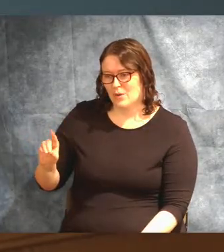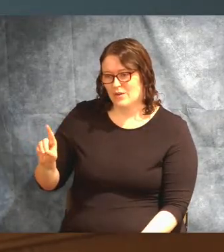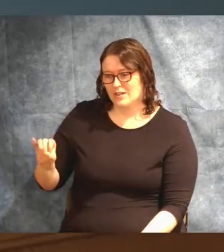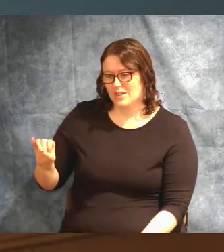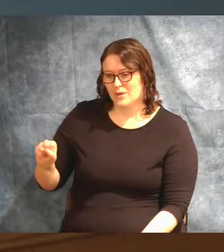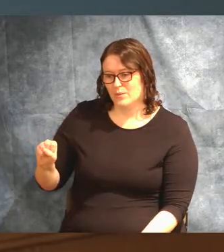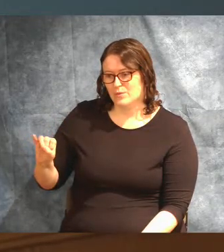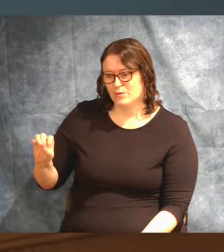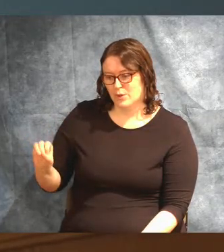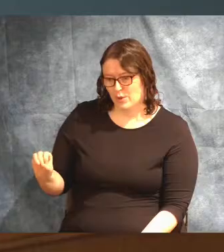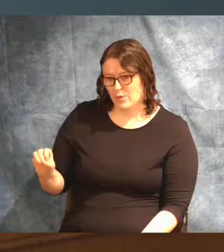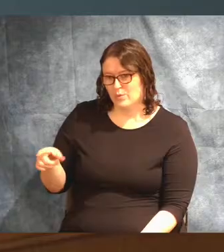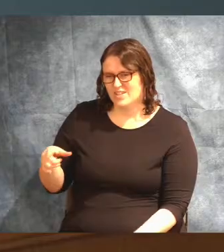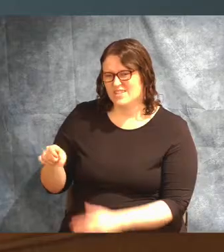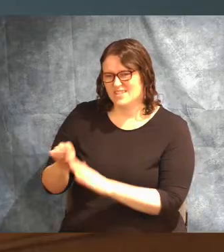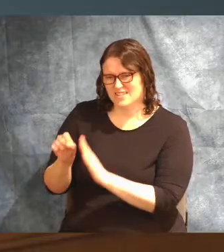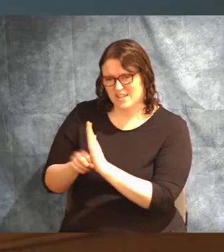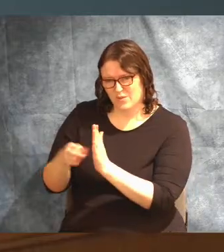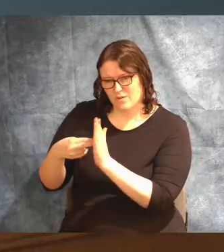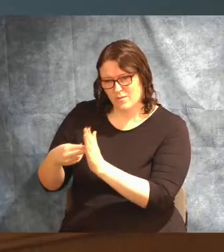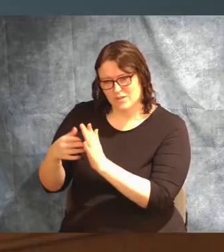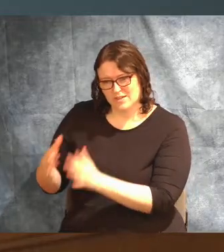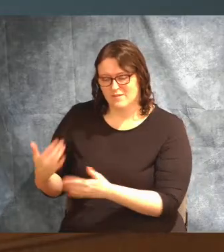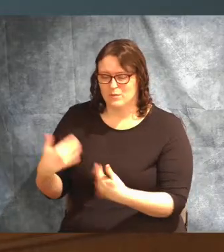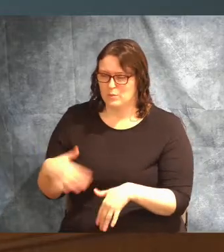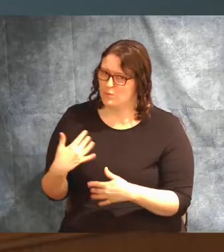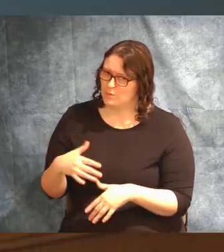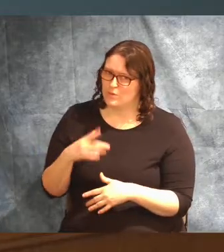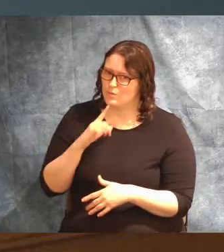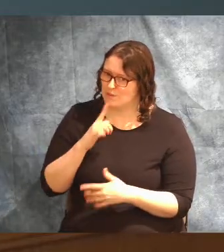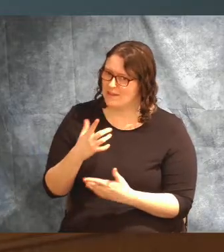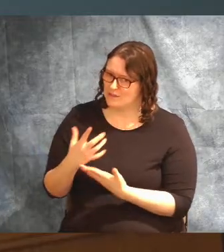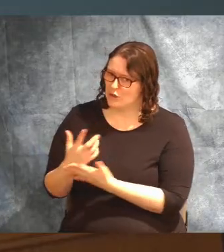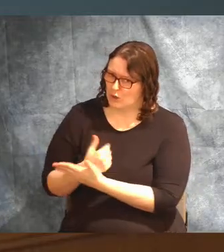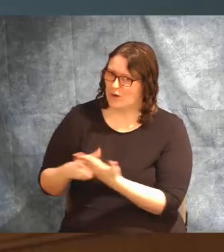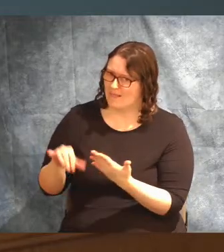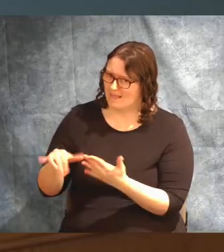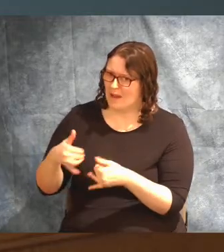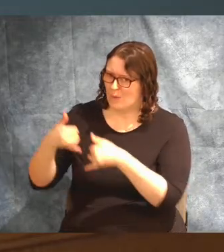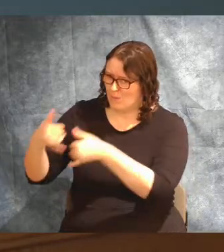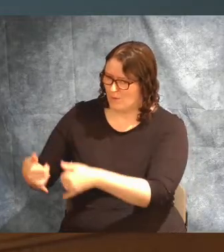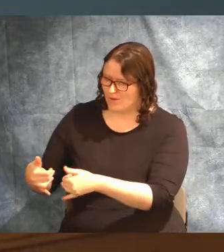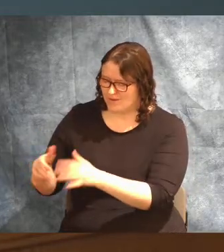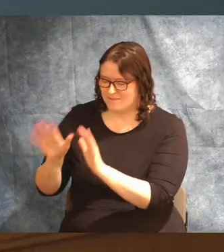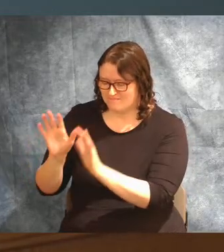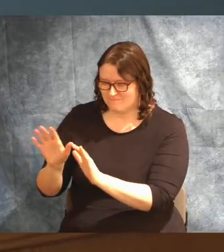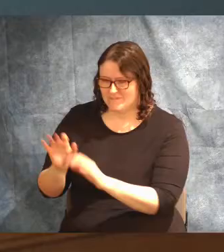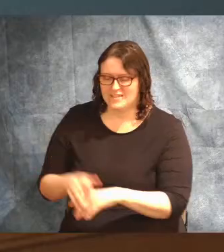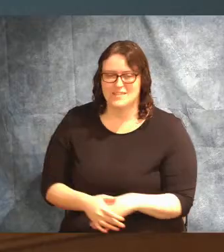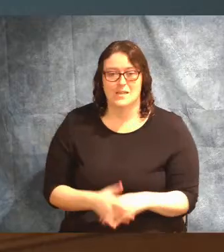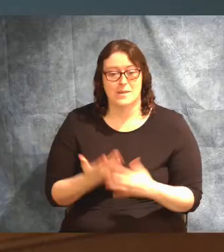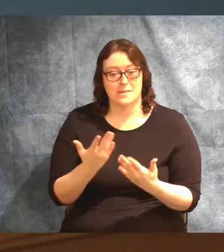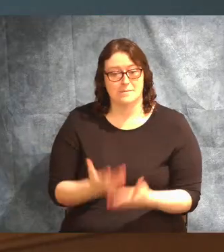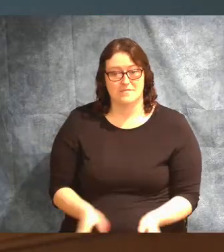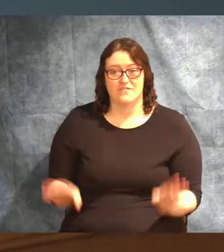and he's welld deserving to receive that award. So that will end my report on activities.